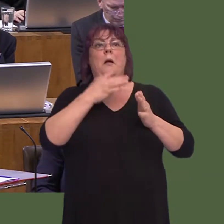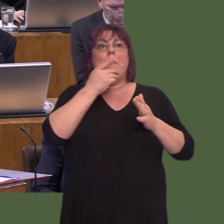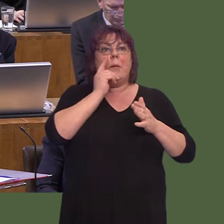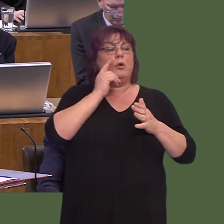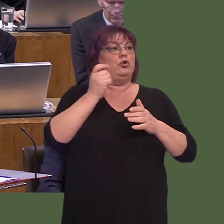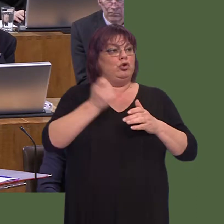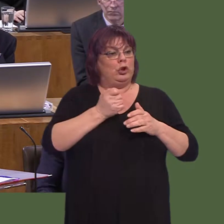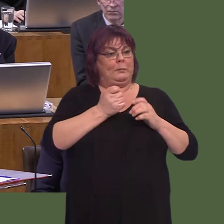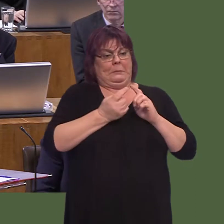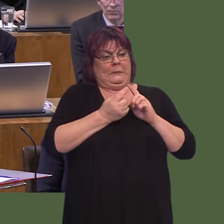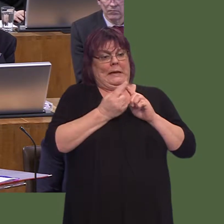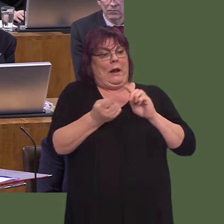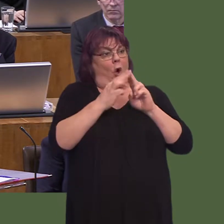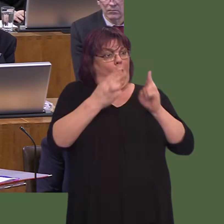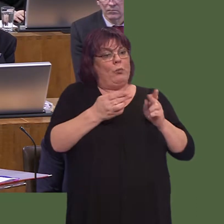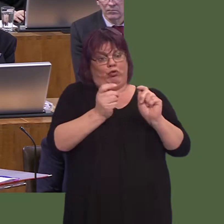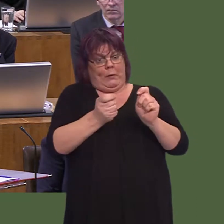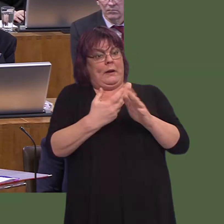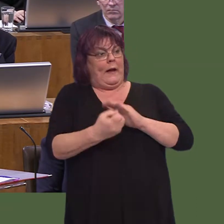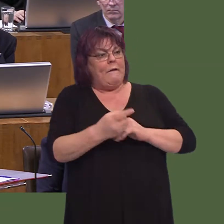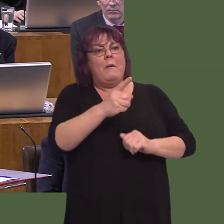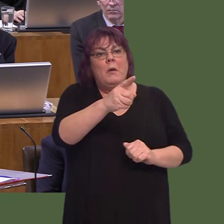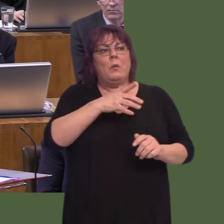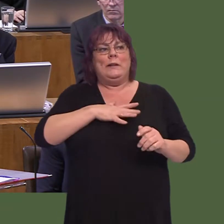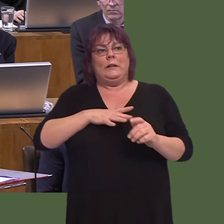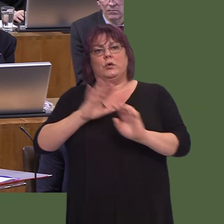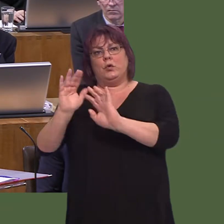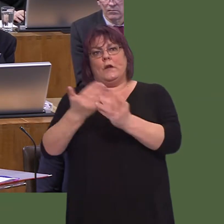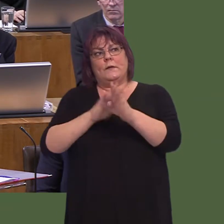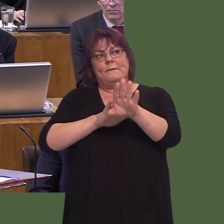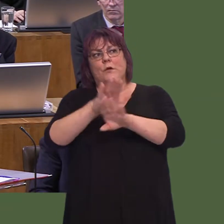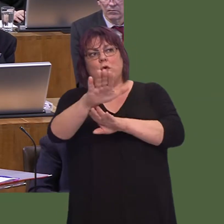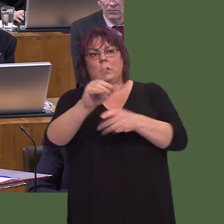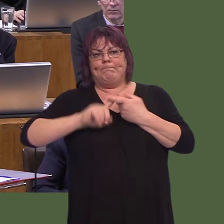be treated as close to home as possible, but we also need to make sure that services are sustainable in the future.